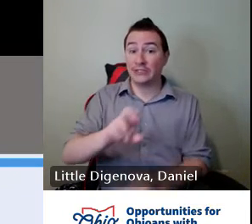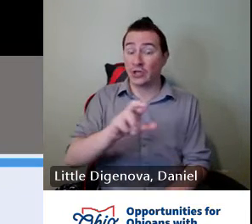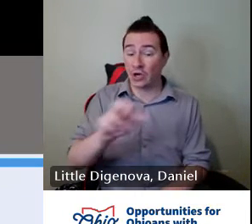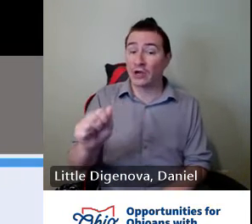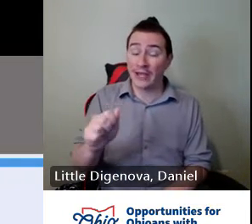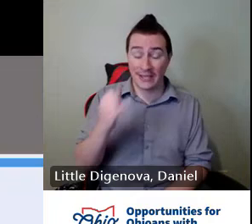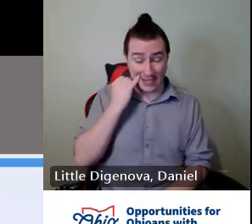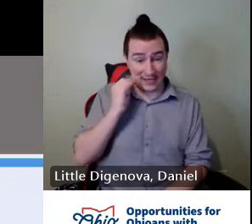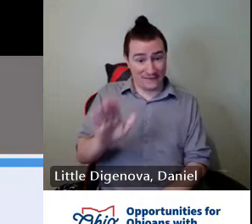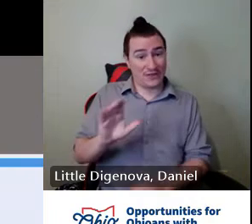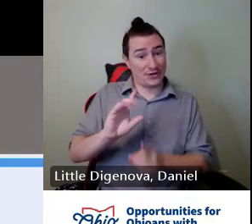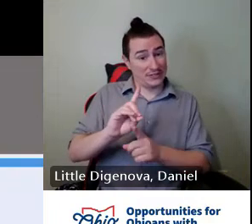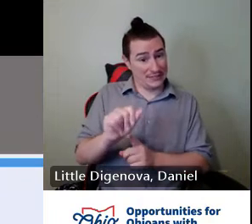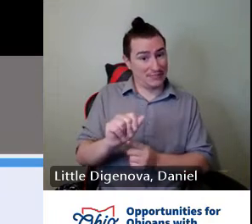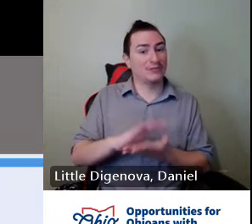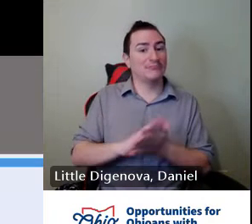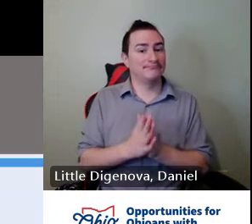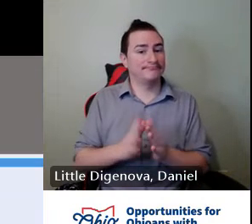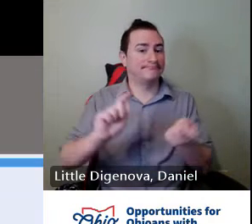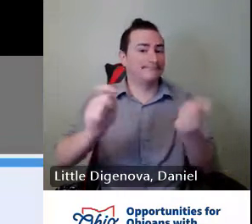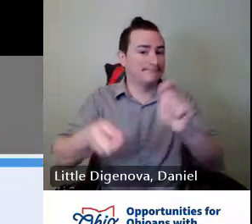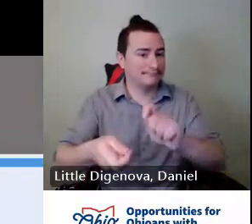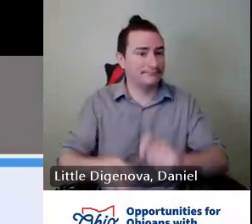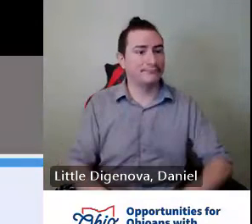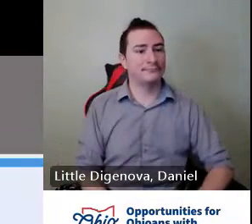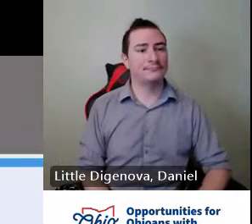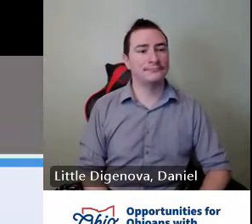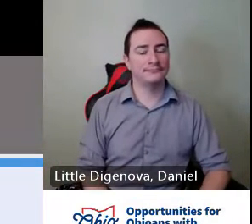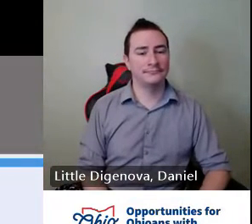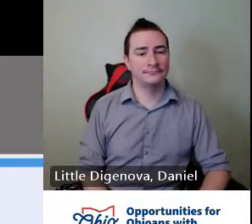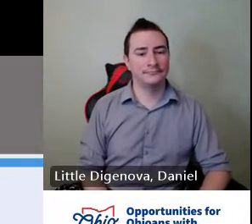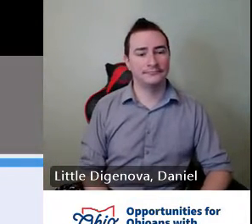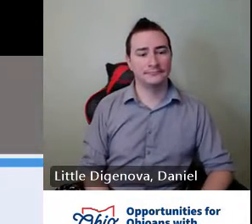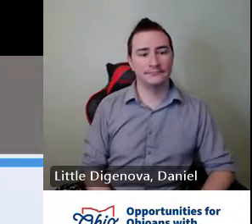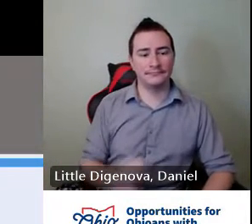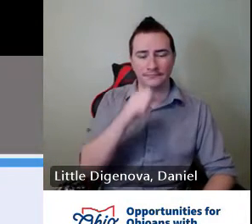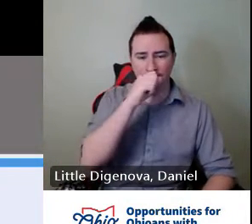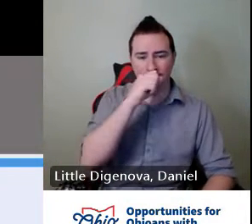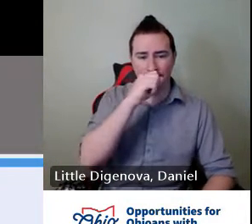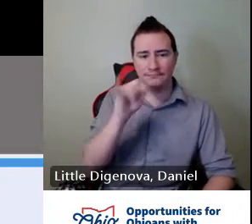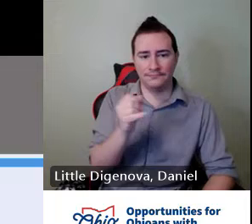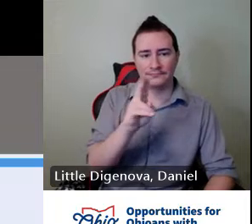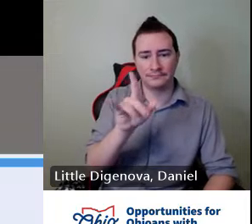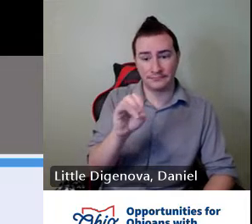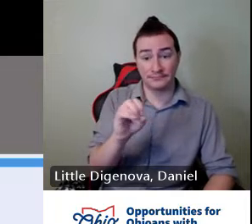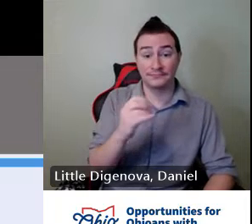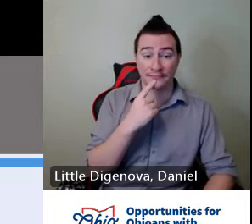Julie: And Julia, this example demonstrates another time when an employee may need more than one accommodation, both of which